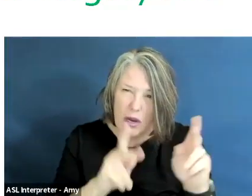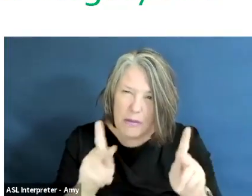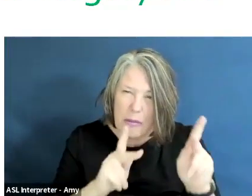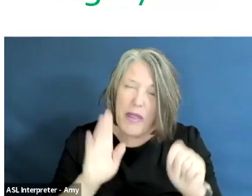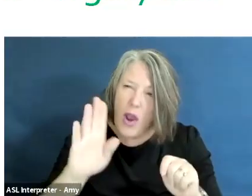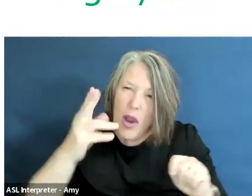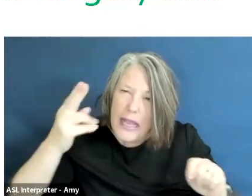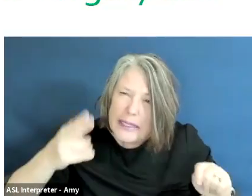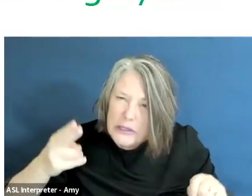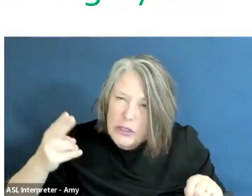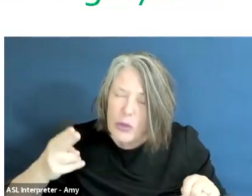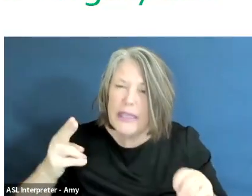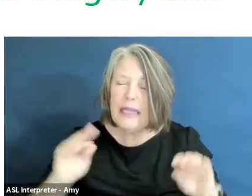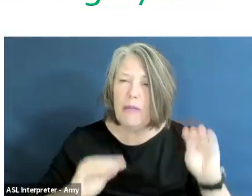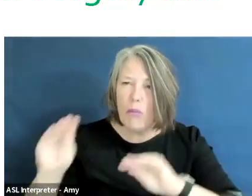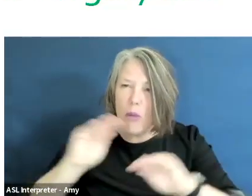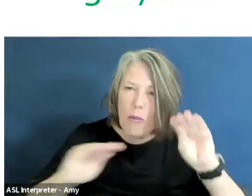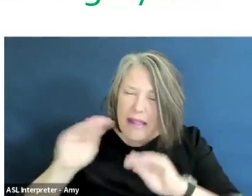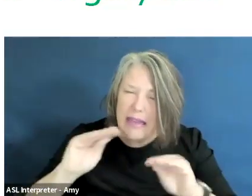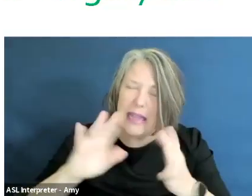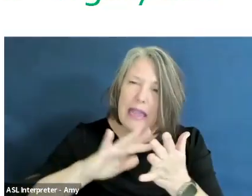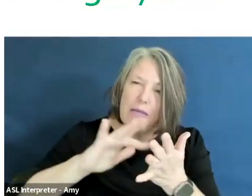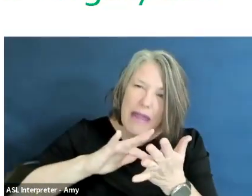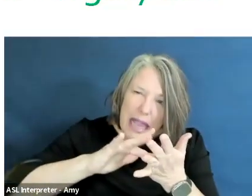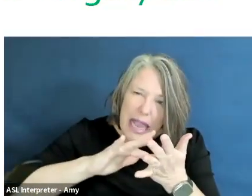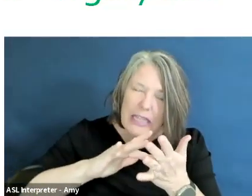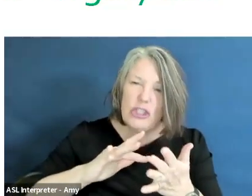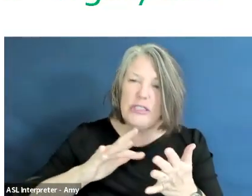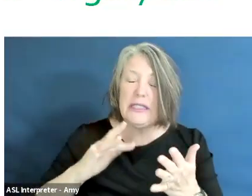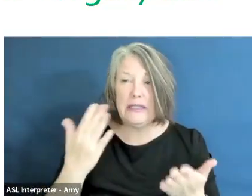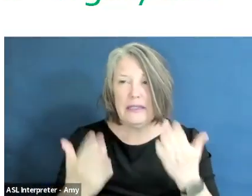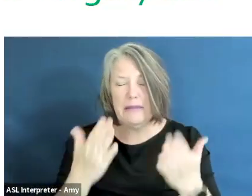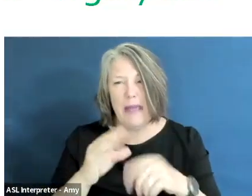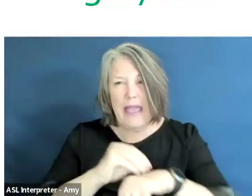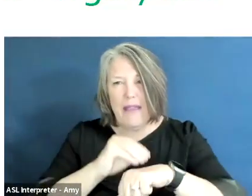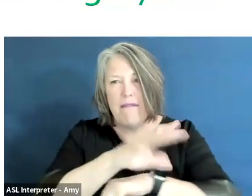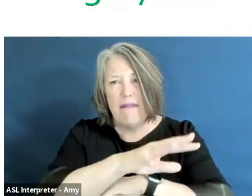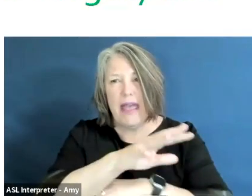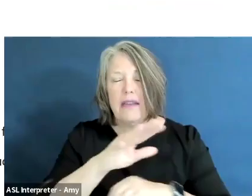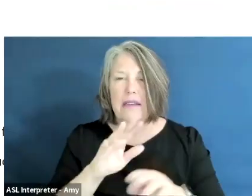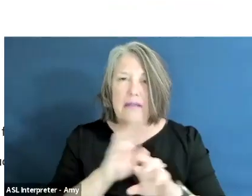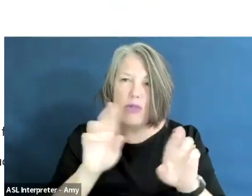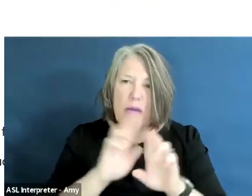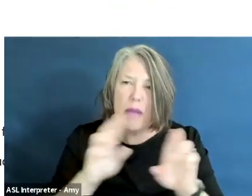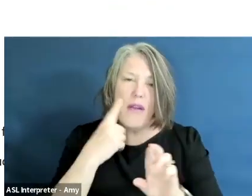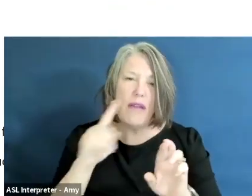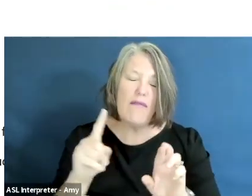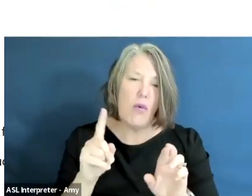mobility medications may affect preparing for pregnancy.